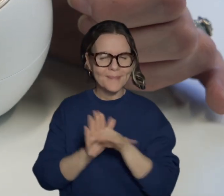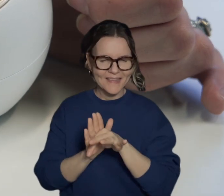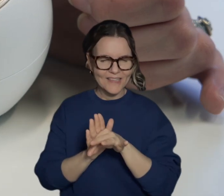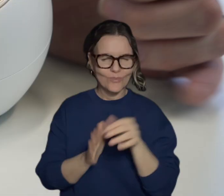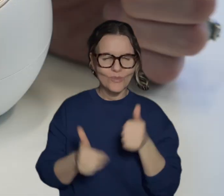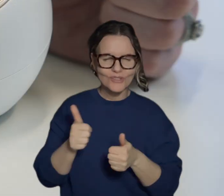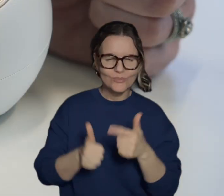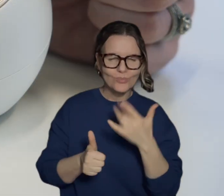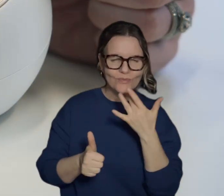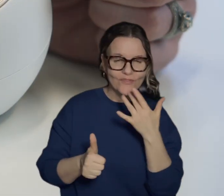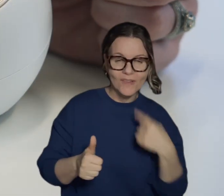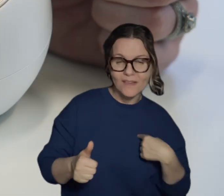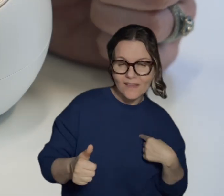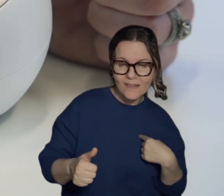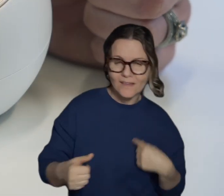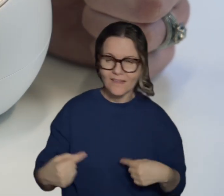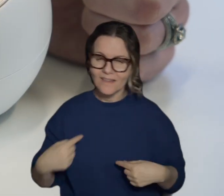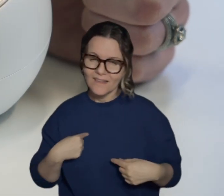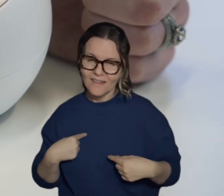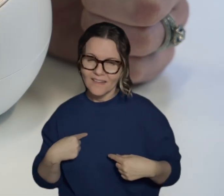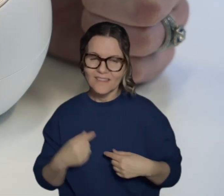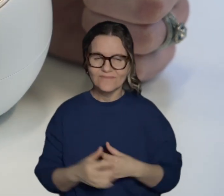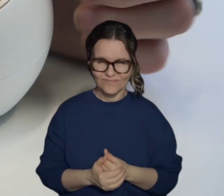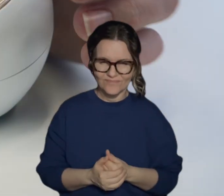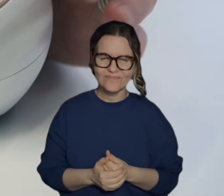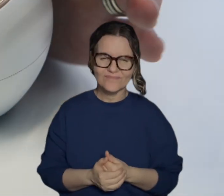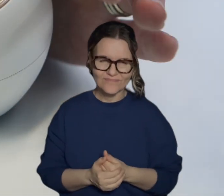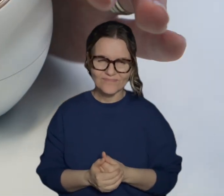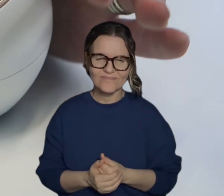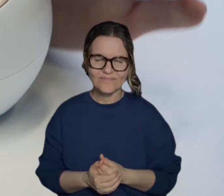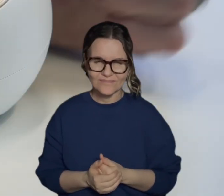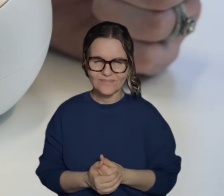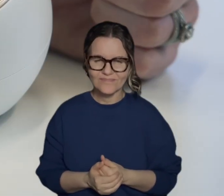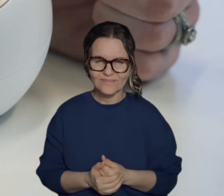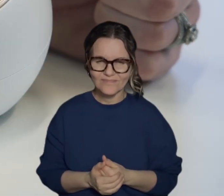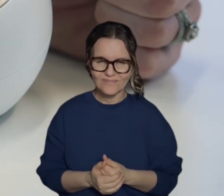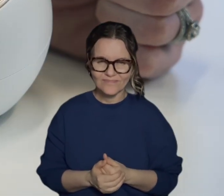tubing in there you can but it's really up to you because you get to choose what side you'd like to